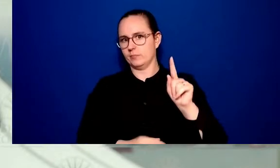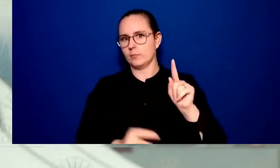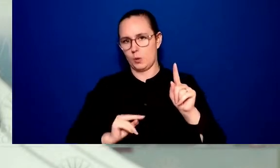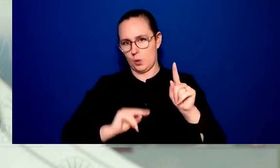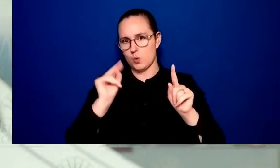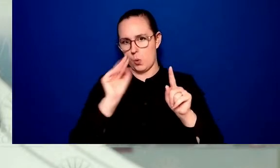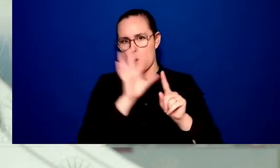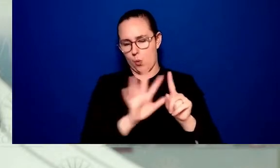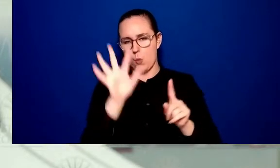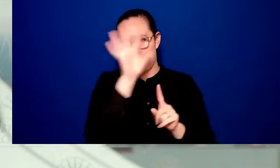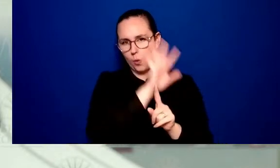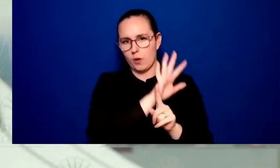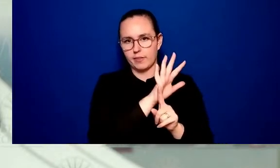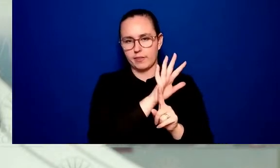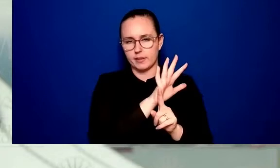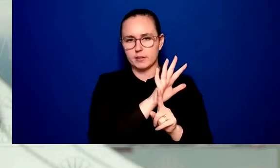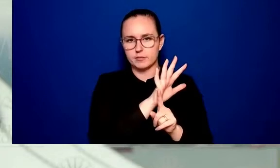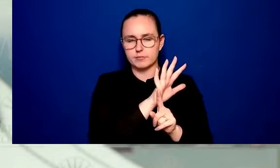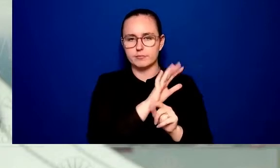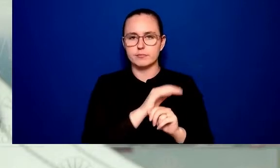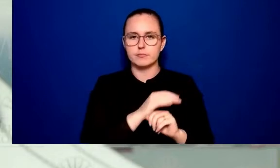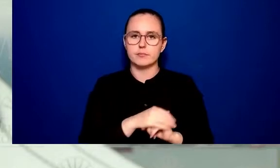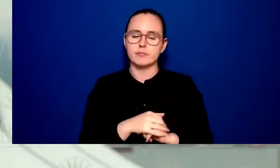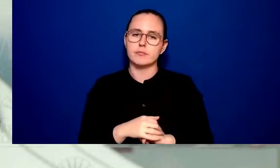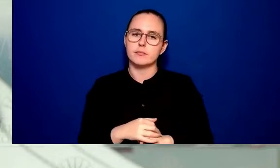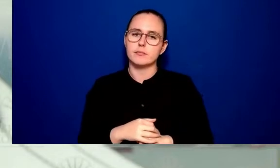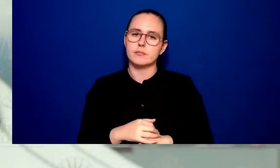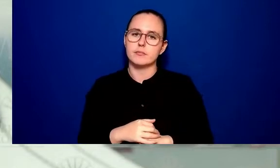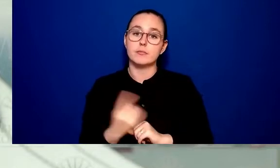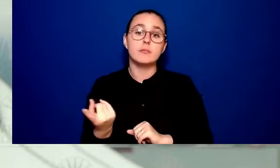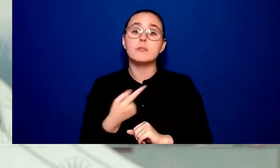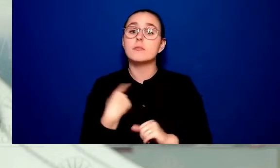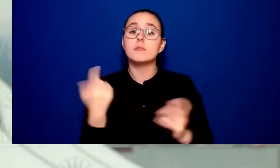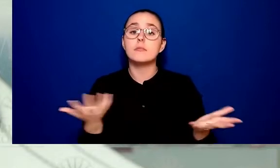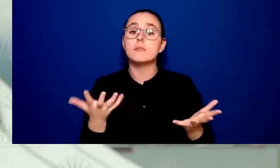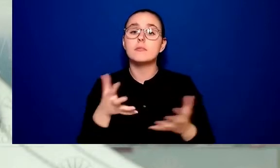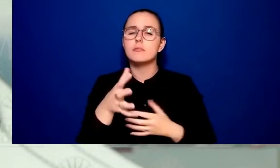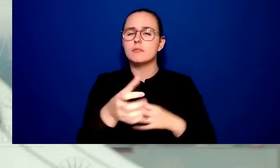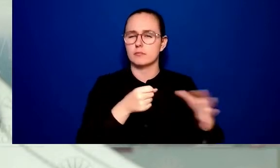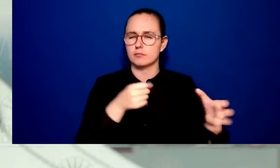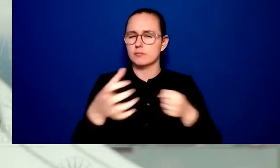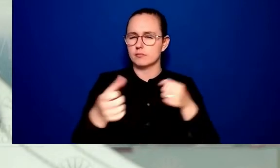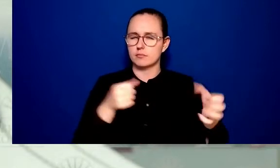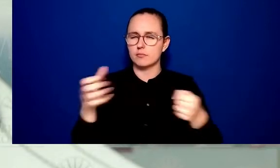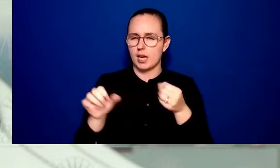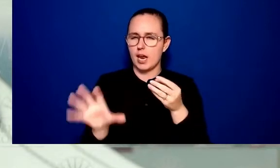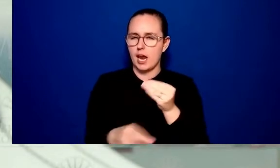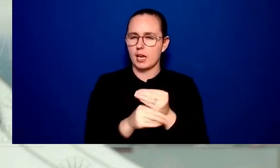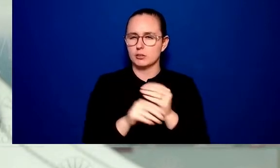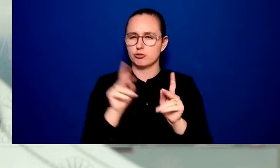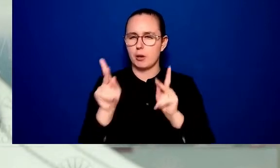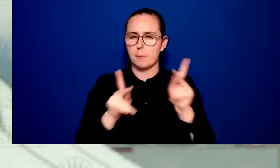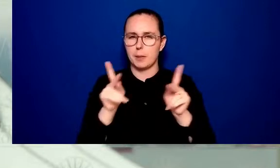Additional support to certain care homes already to ensure that they're able to maintain